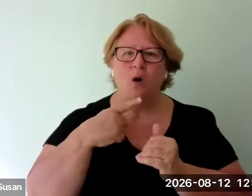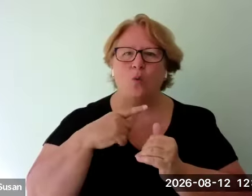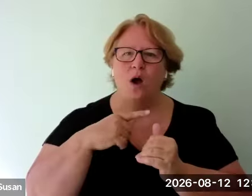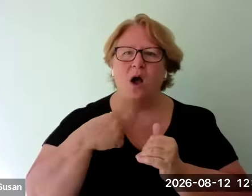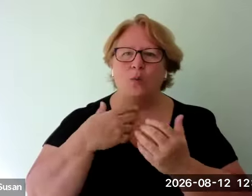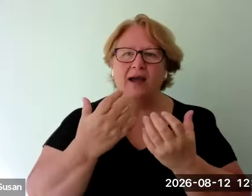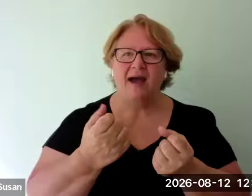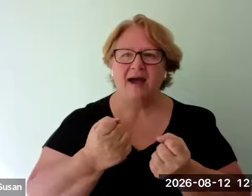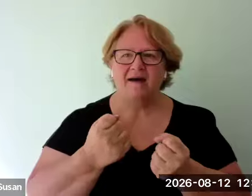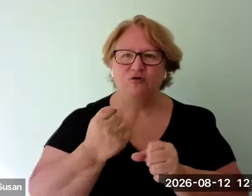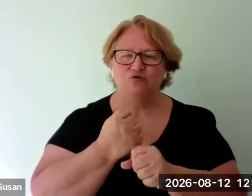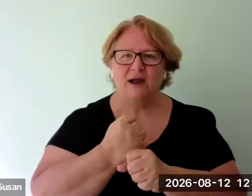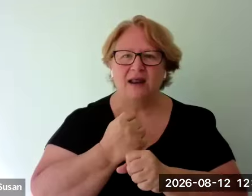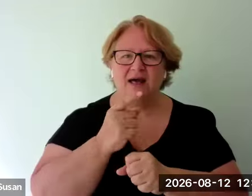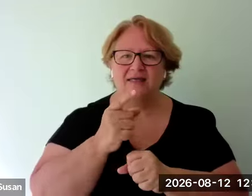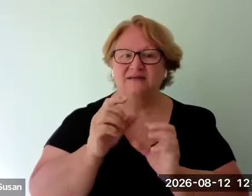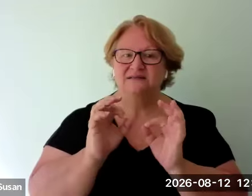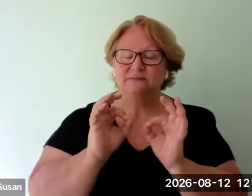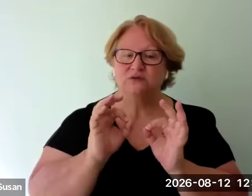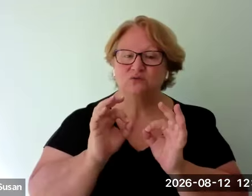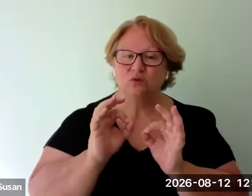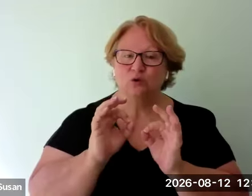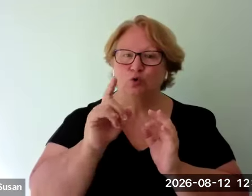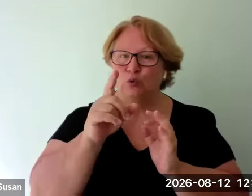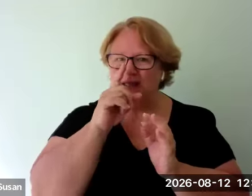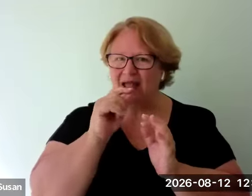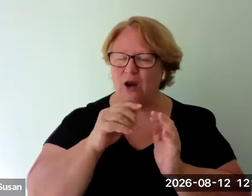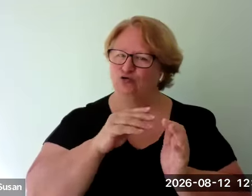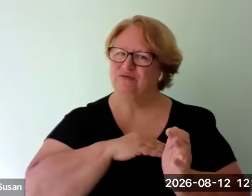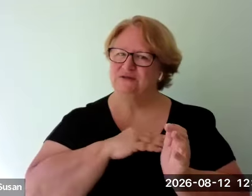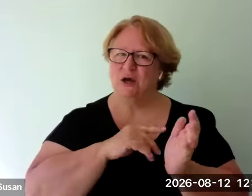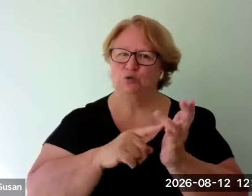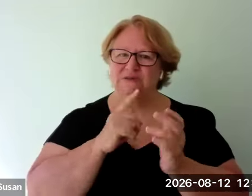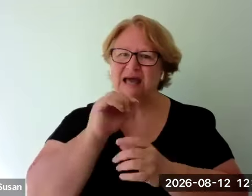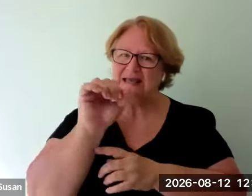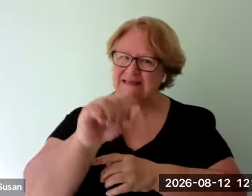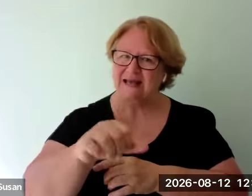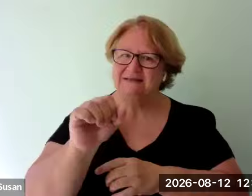update but those interested in the Fellowships will. So that